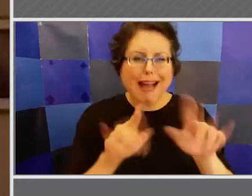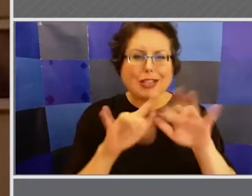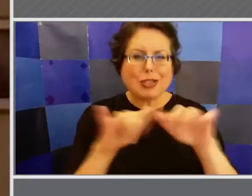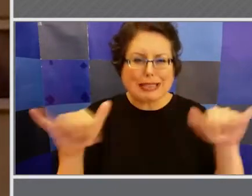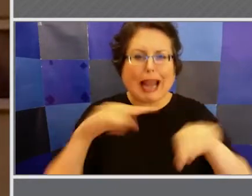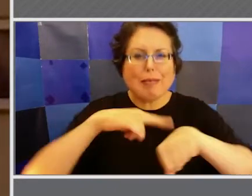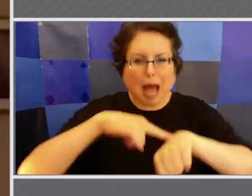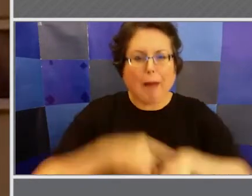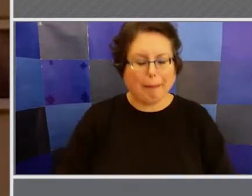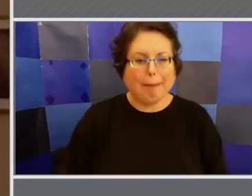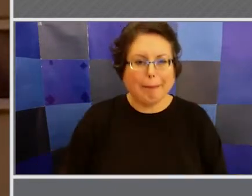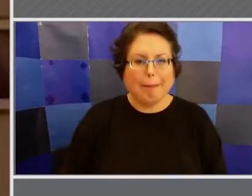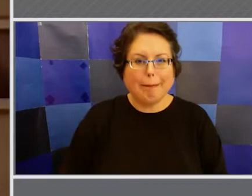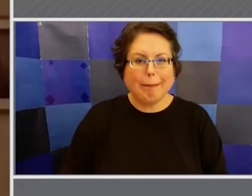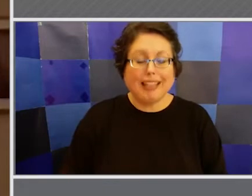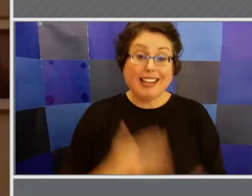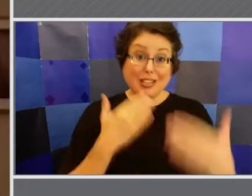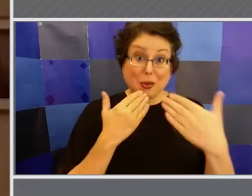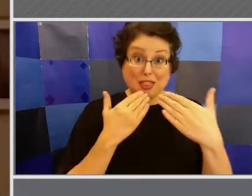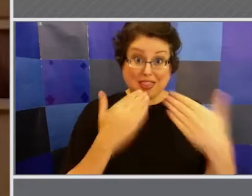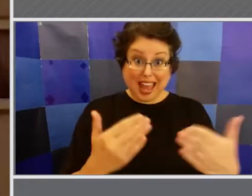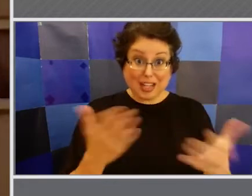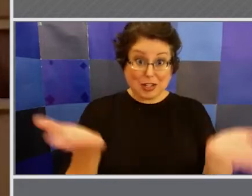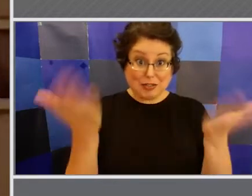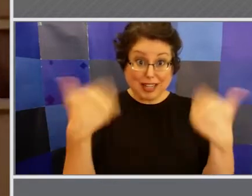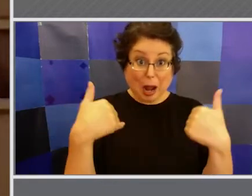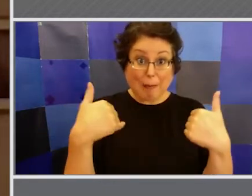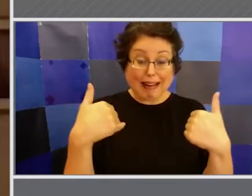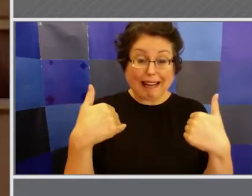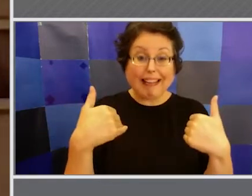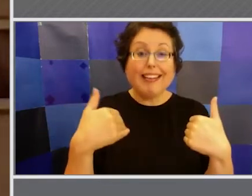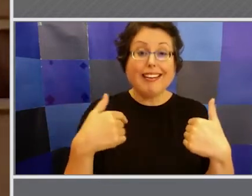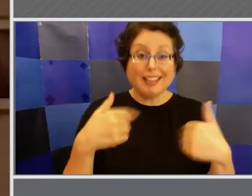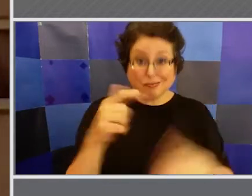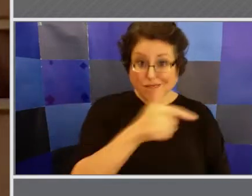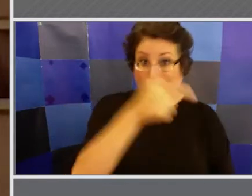Again, thank you for coming and I'm going to kick it over to our host Dave Hutchinson.